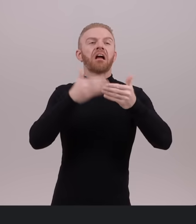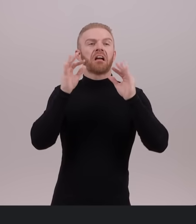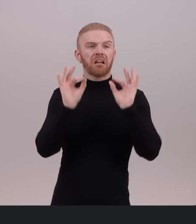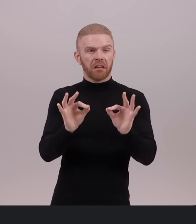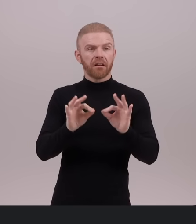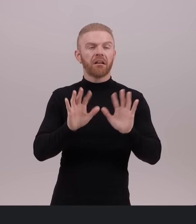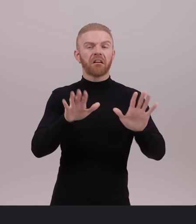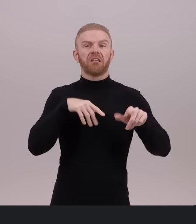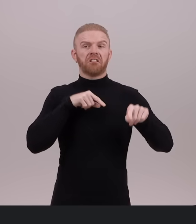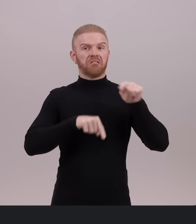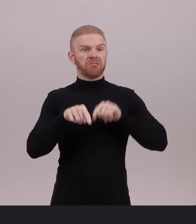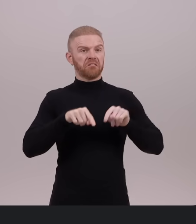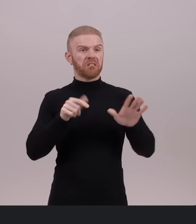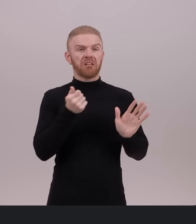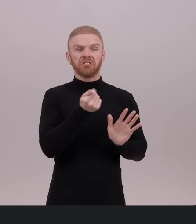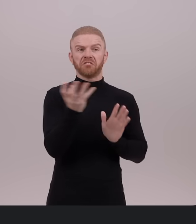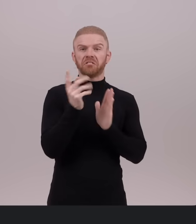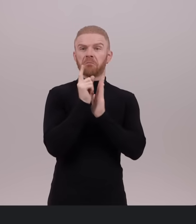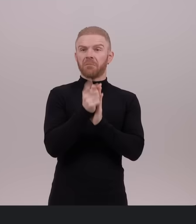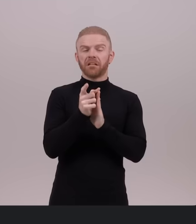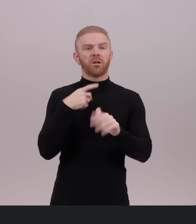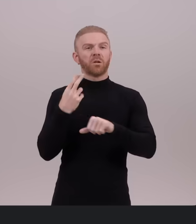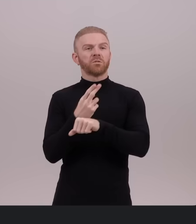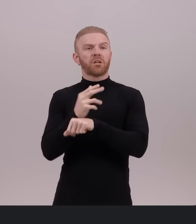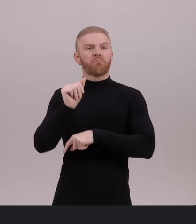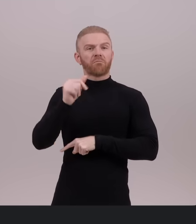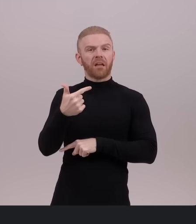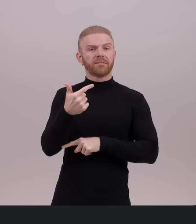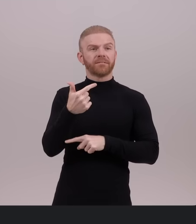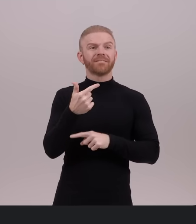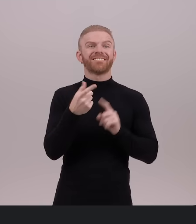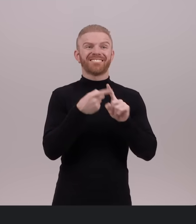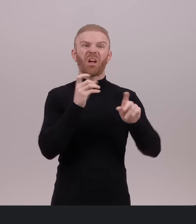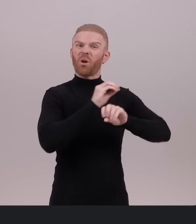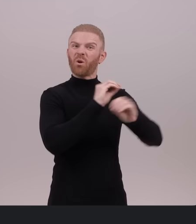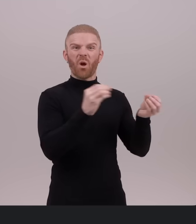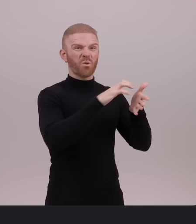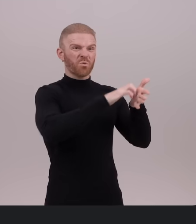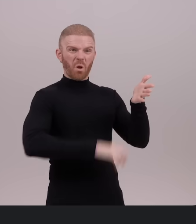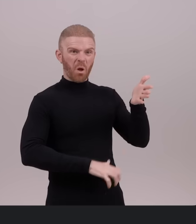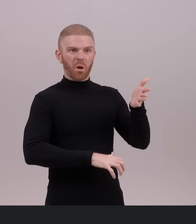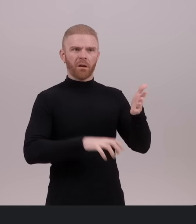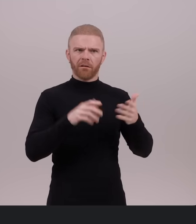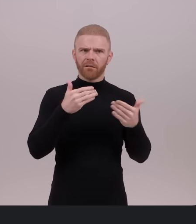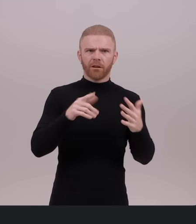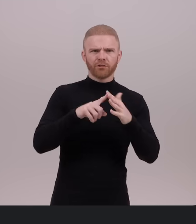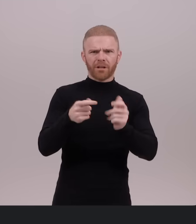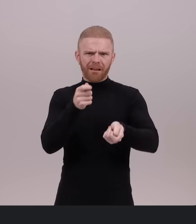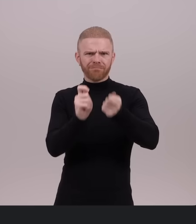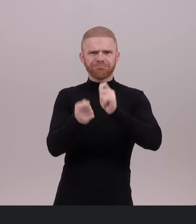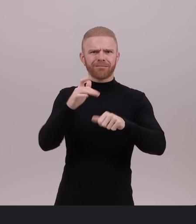In minutes we used Antigravity to go from no code to starting a fine-tune of Gemma 4 on our own custom use case.